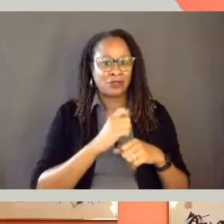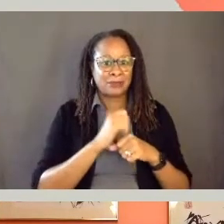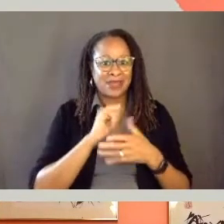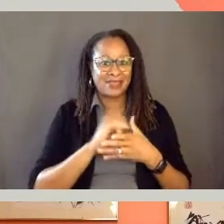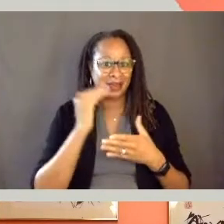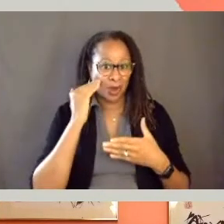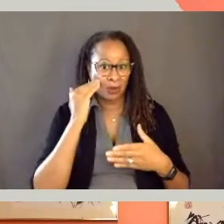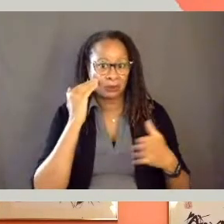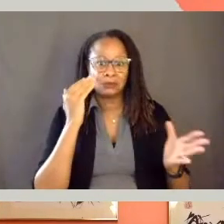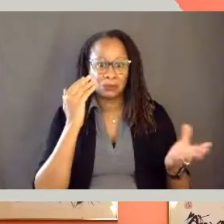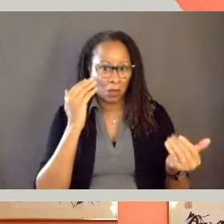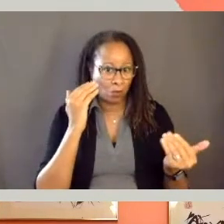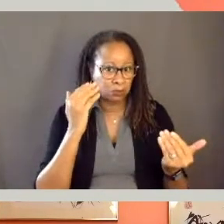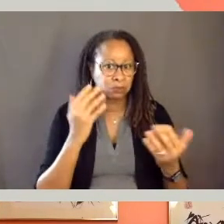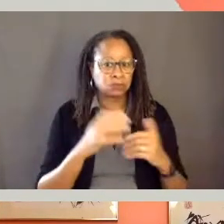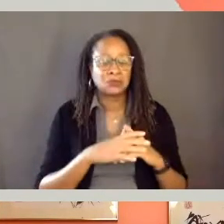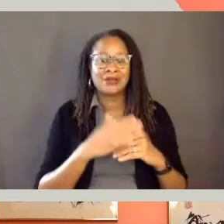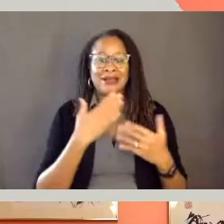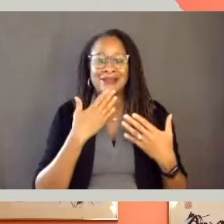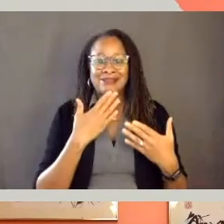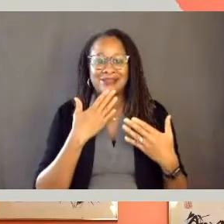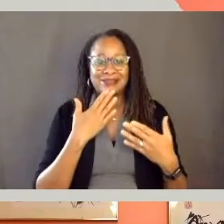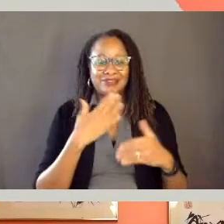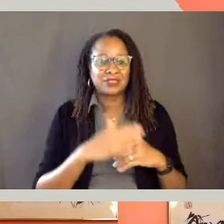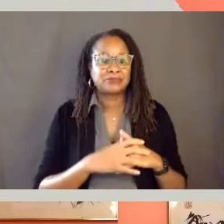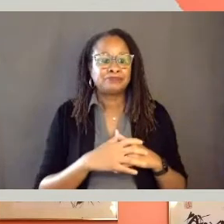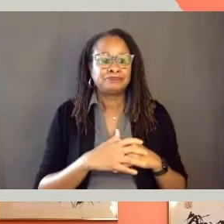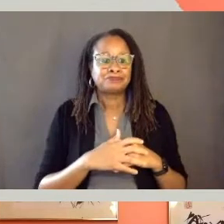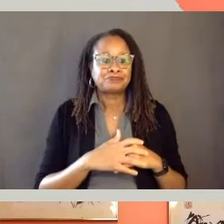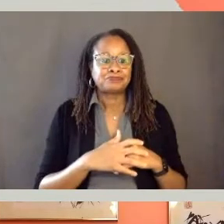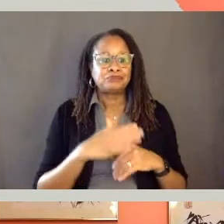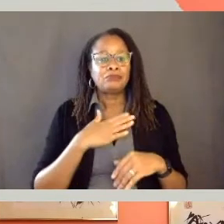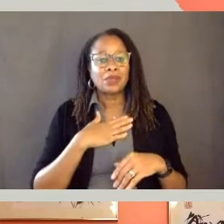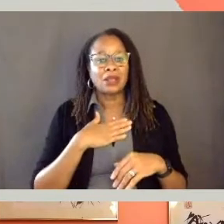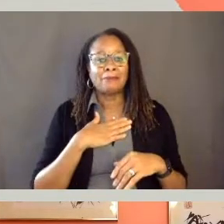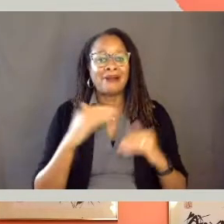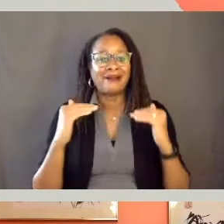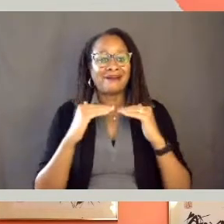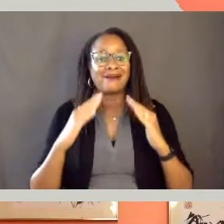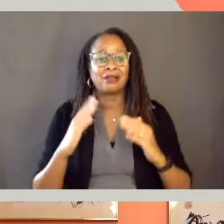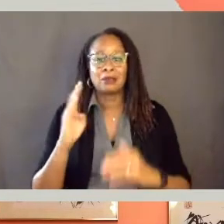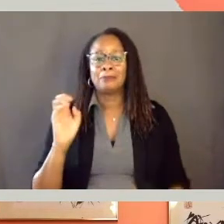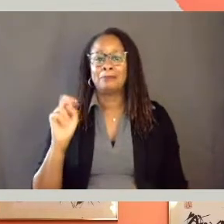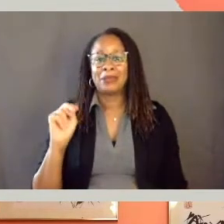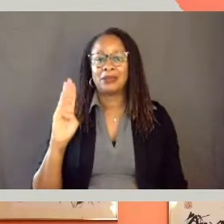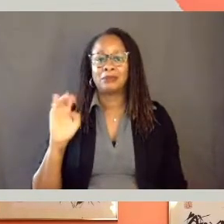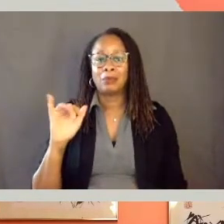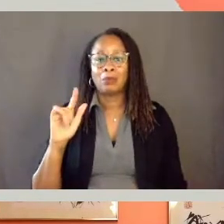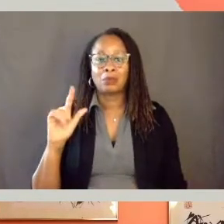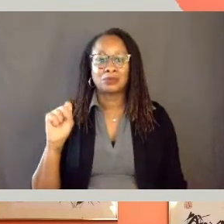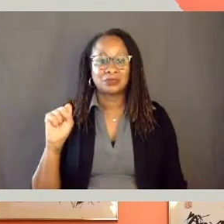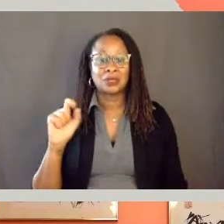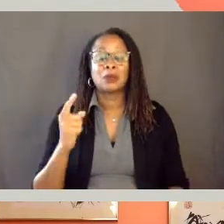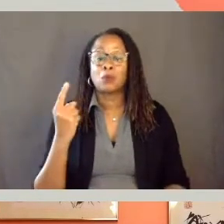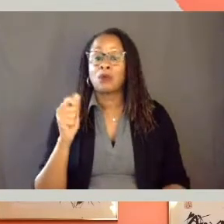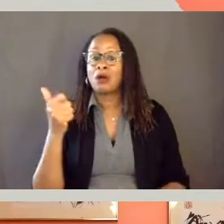And thankfully my colleague Ben Gold, who was one of the editors was very gracious